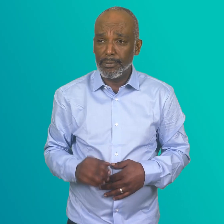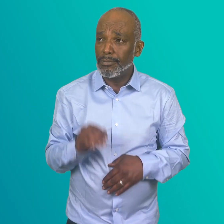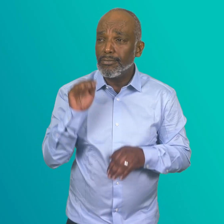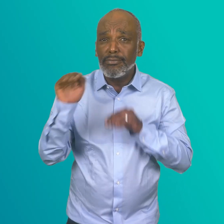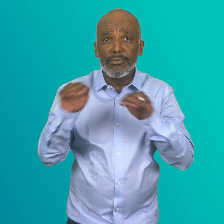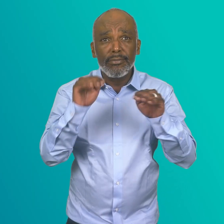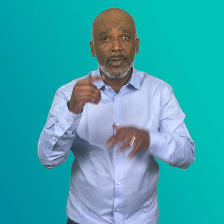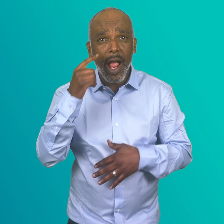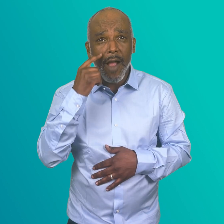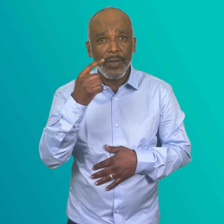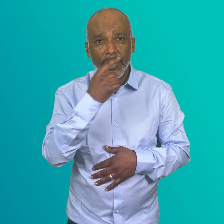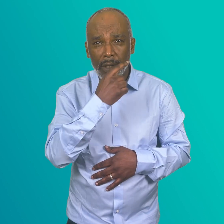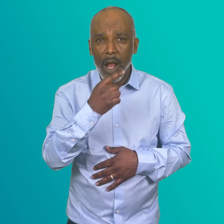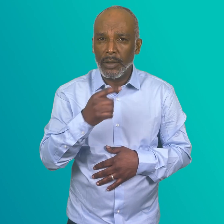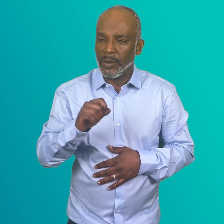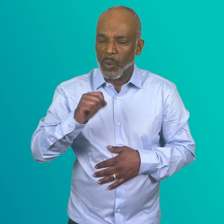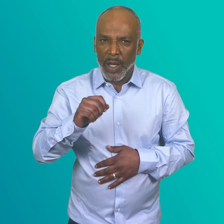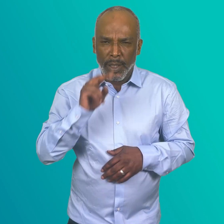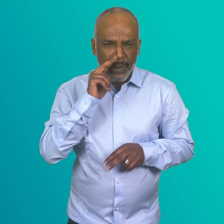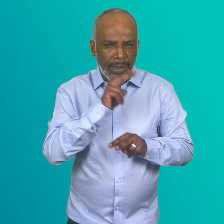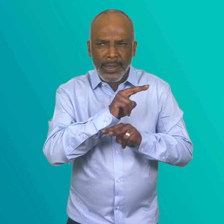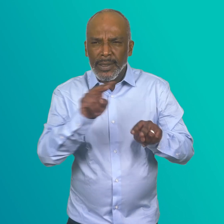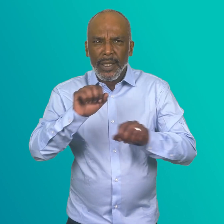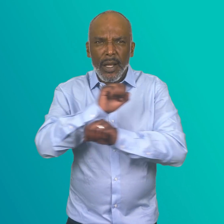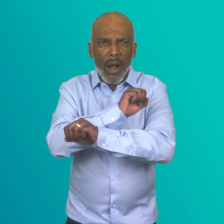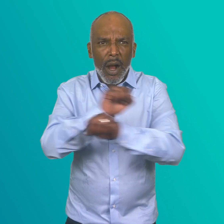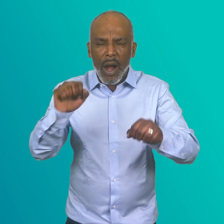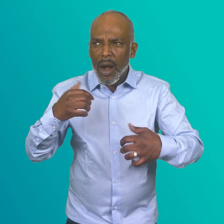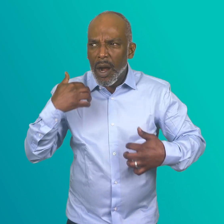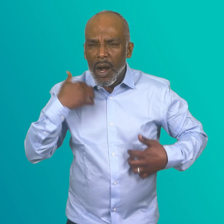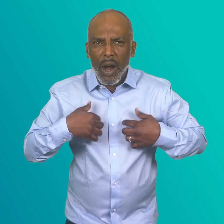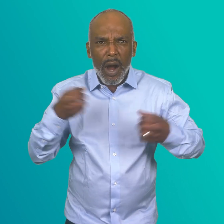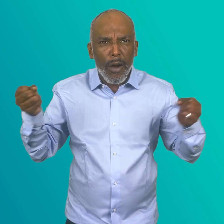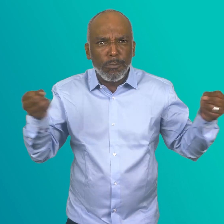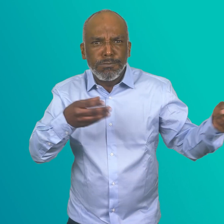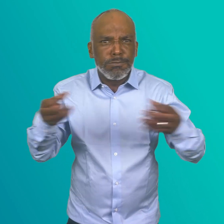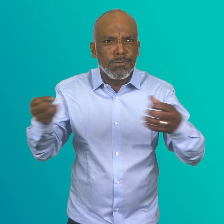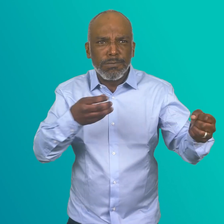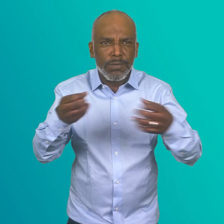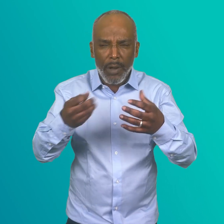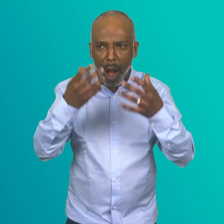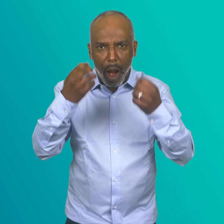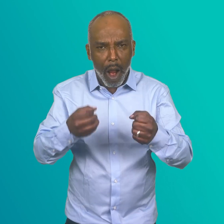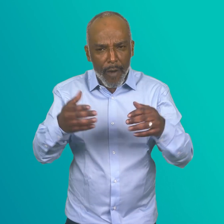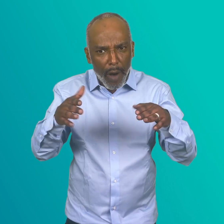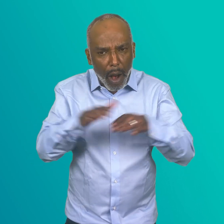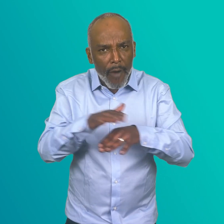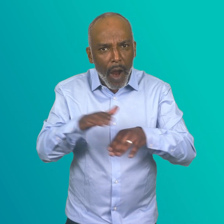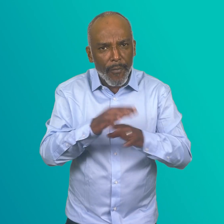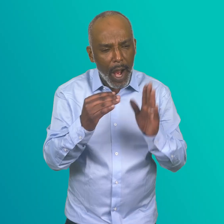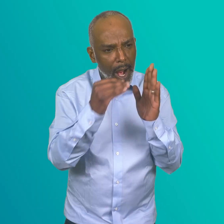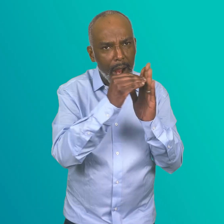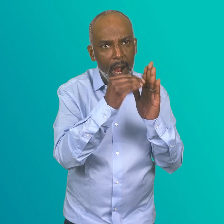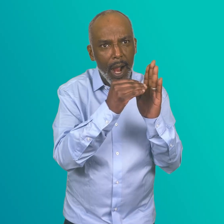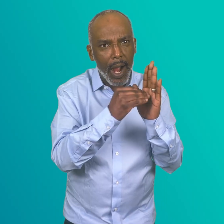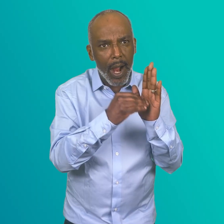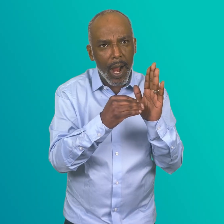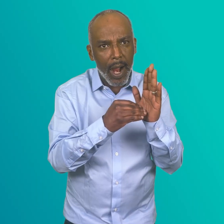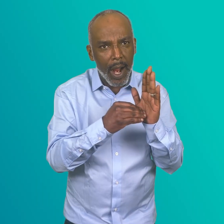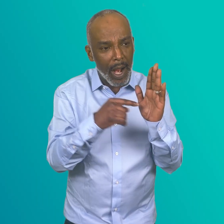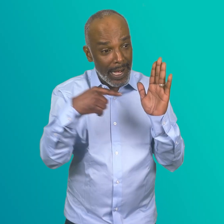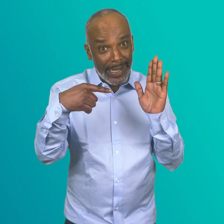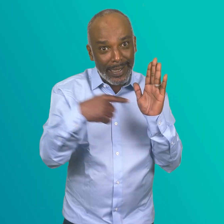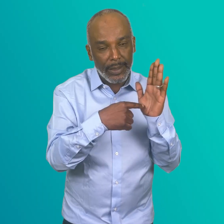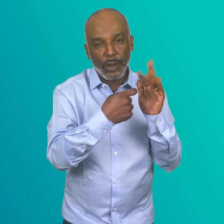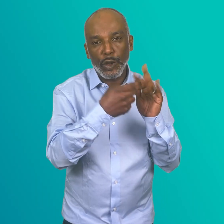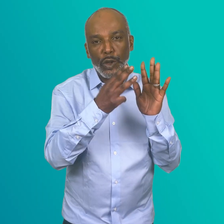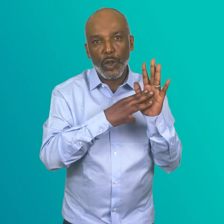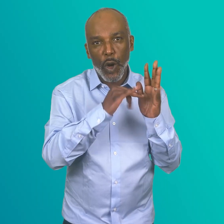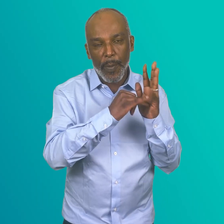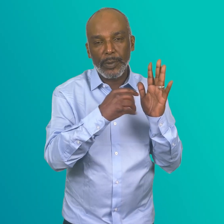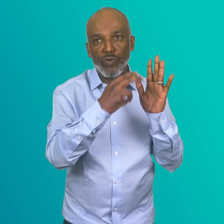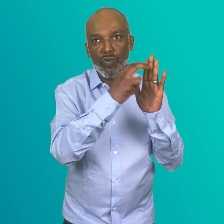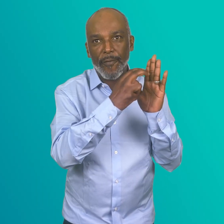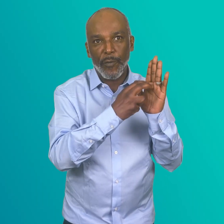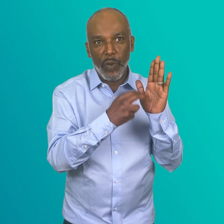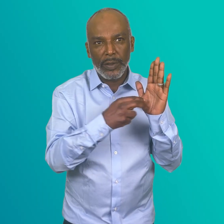The Call for Evidence will seek views and insight on the areas covered by the Terms of Reference.